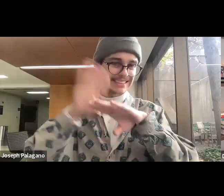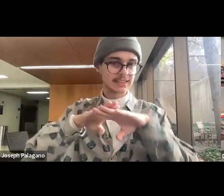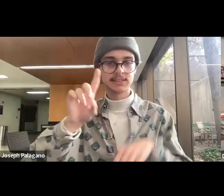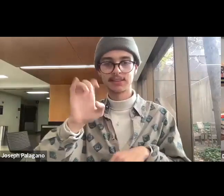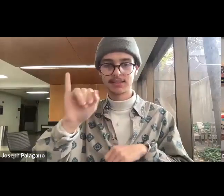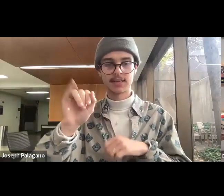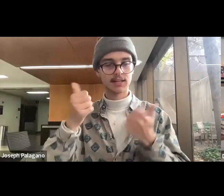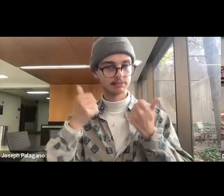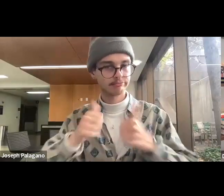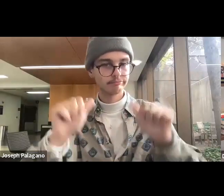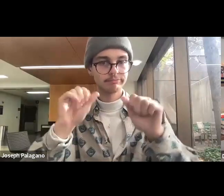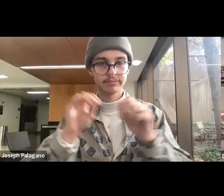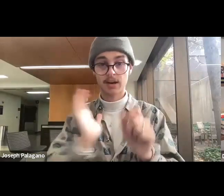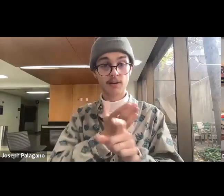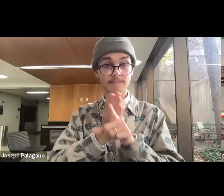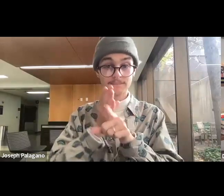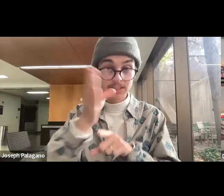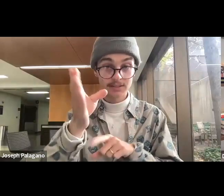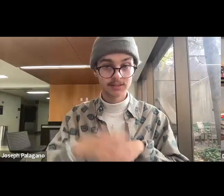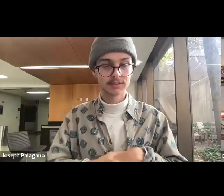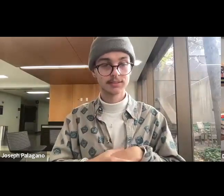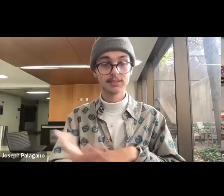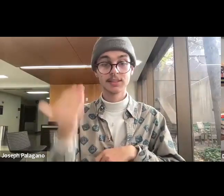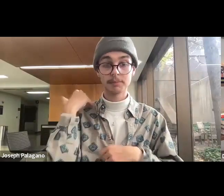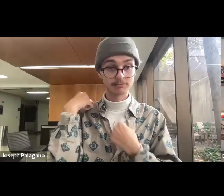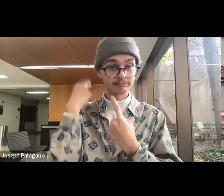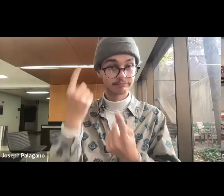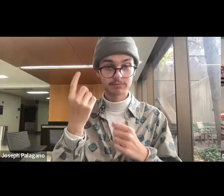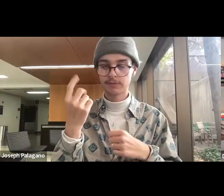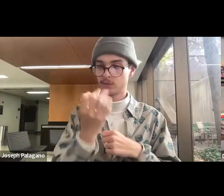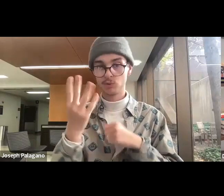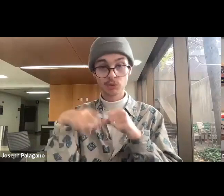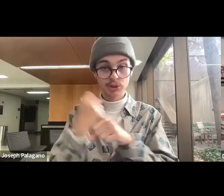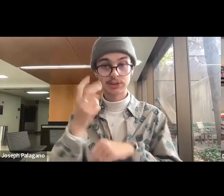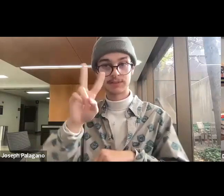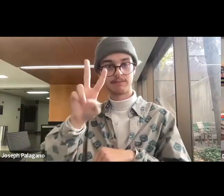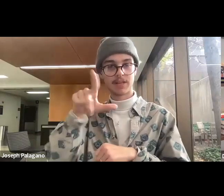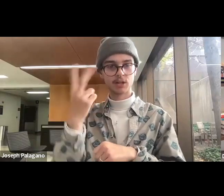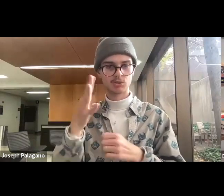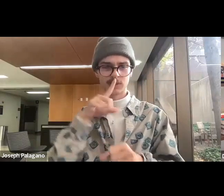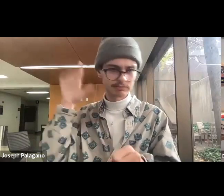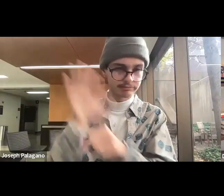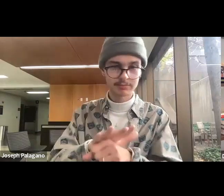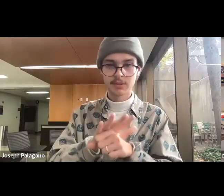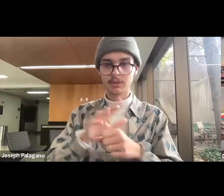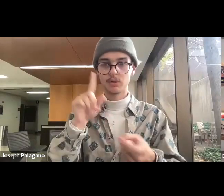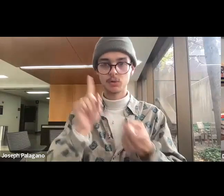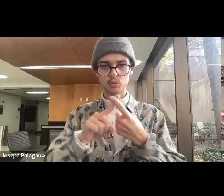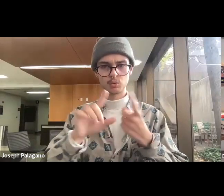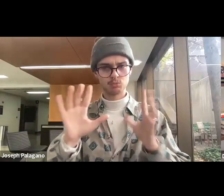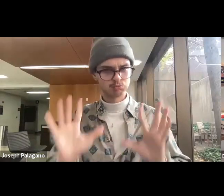increase DEDI efforts in our field. In the past few years, VL2 has committed to highlighting